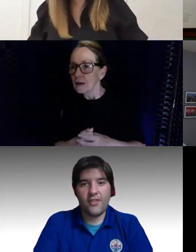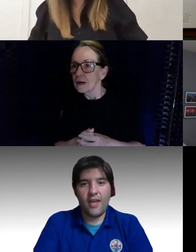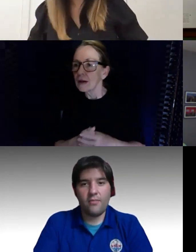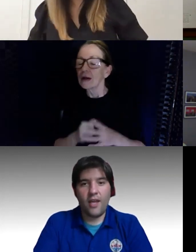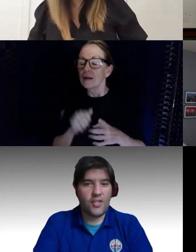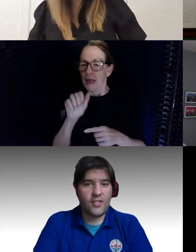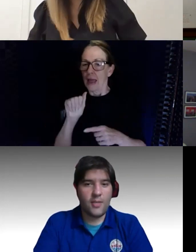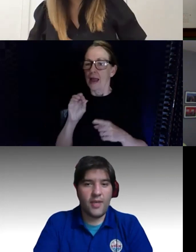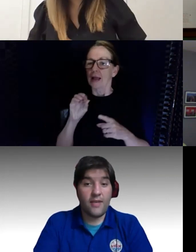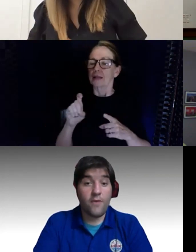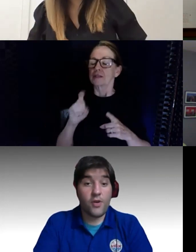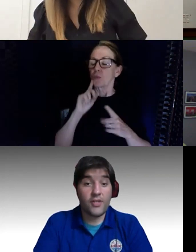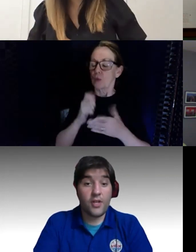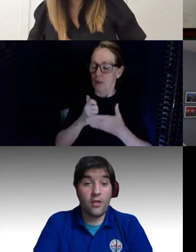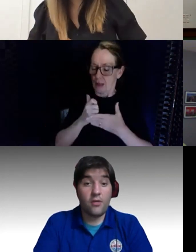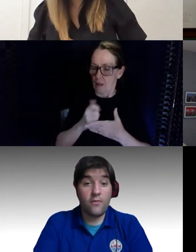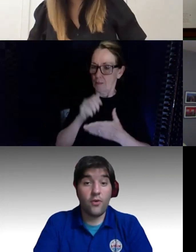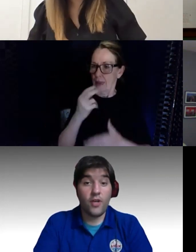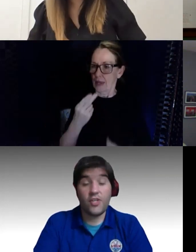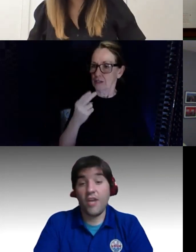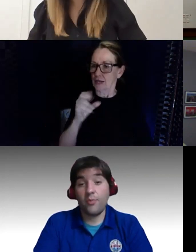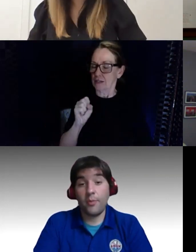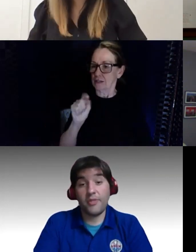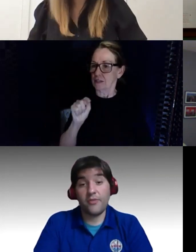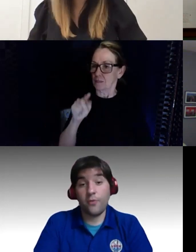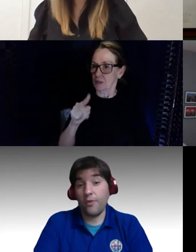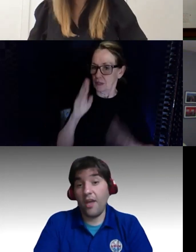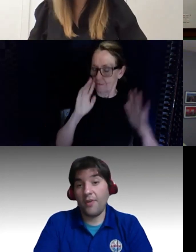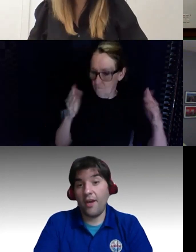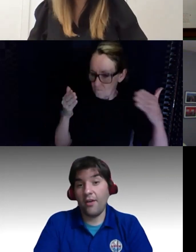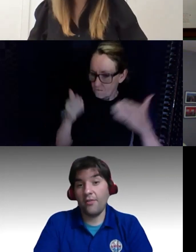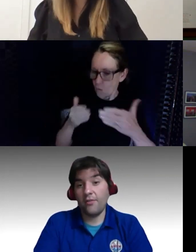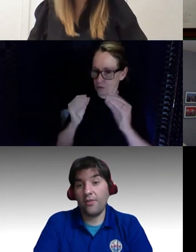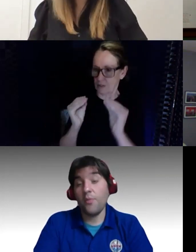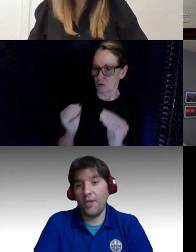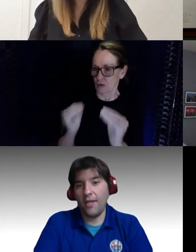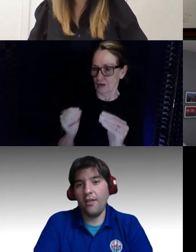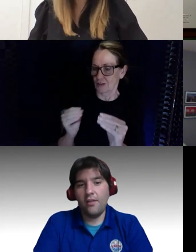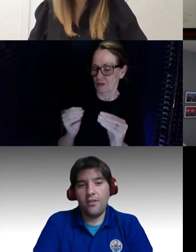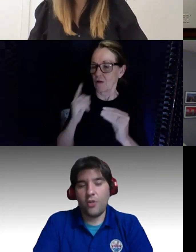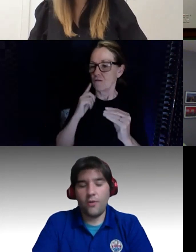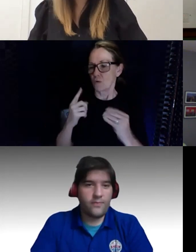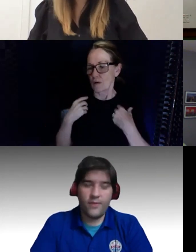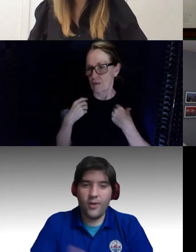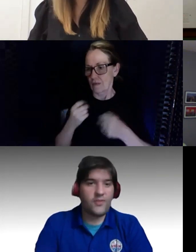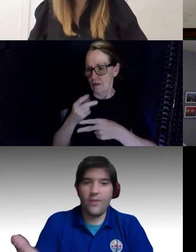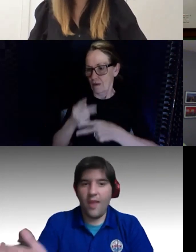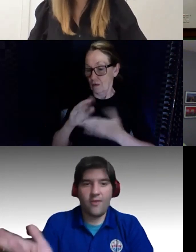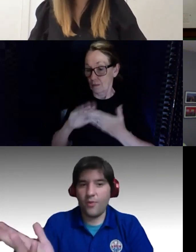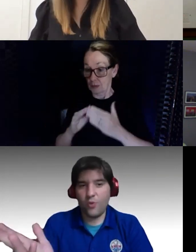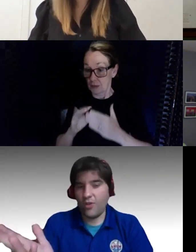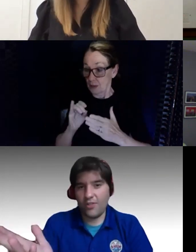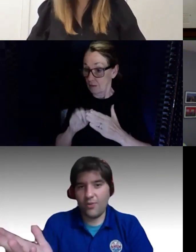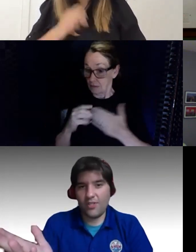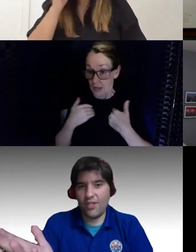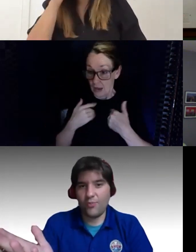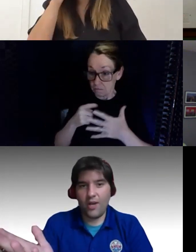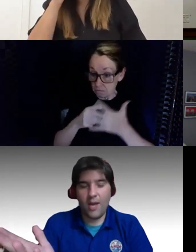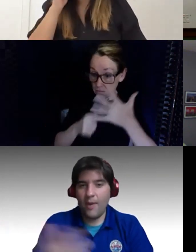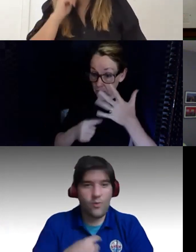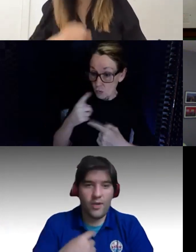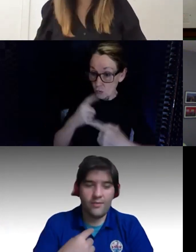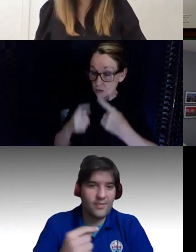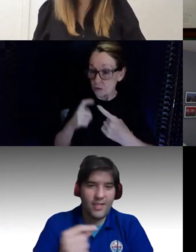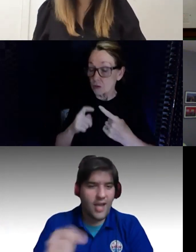THOSE KINDS OF THINGS.